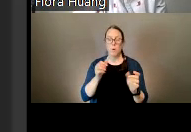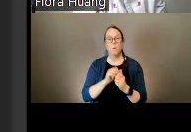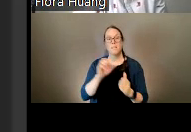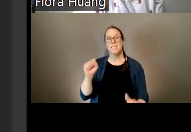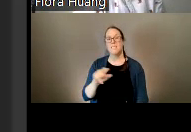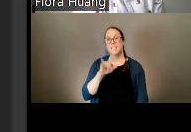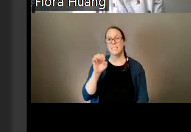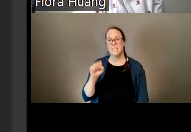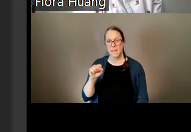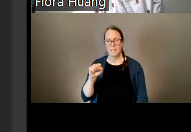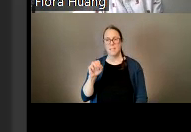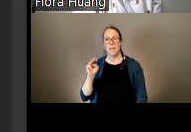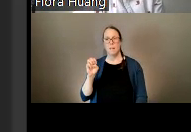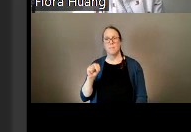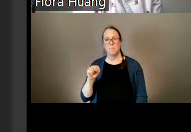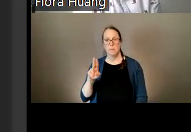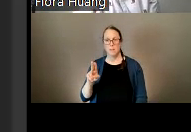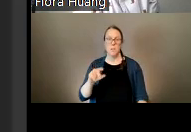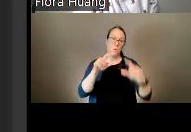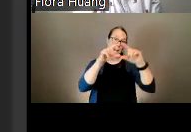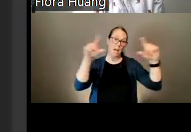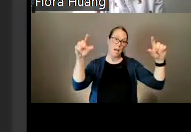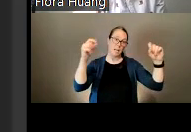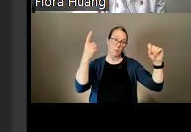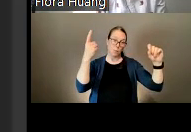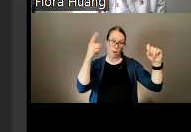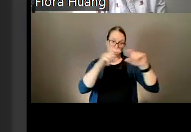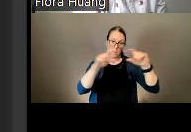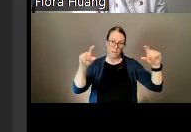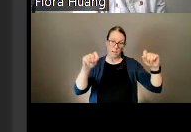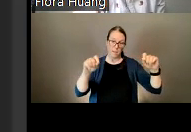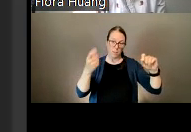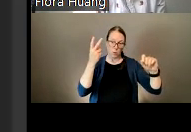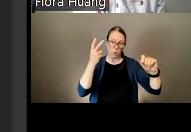Where if you remember, we did heading one versus heading two, we've kept that formatting.